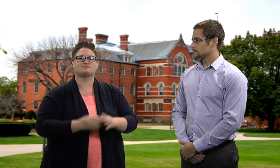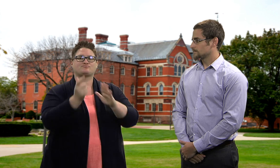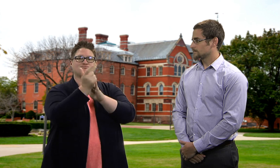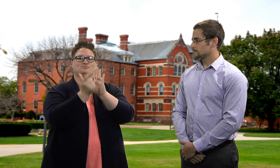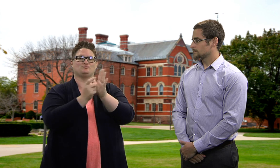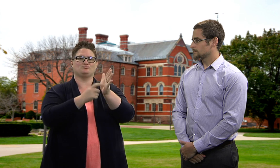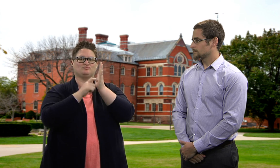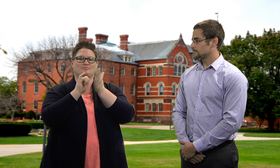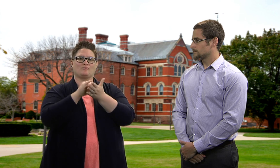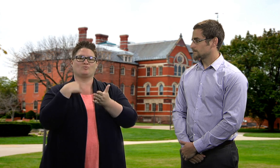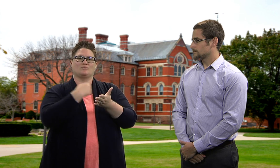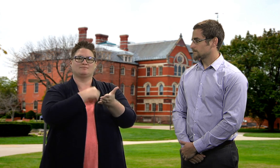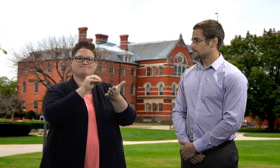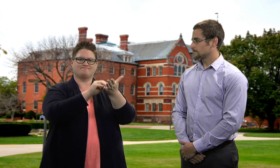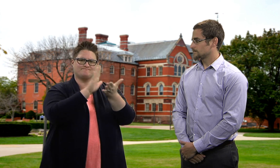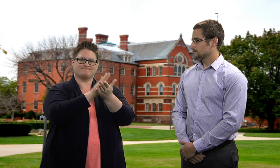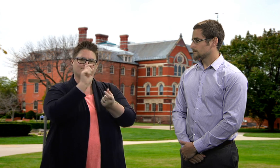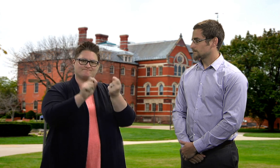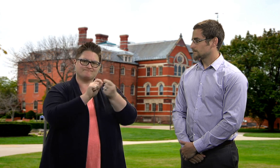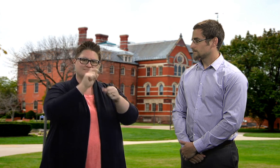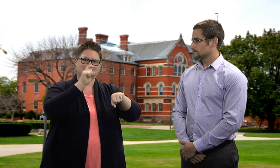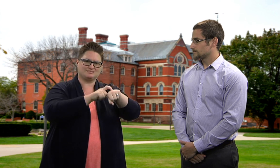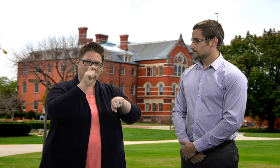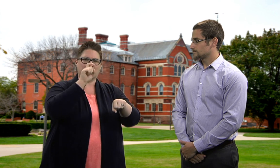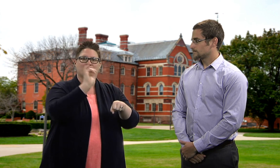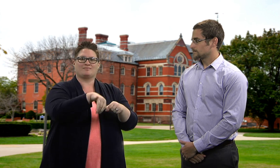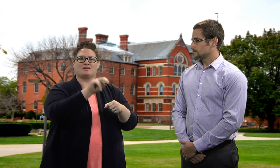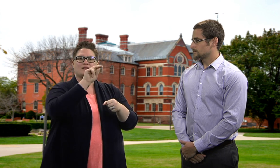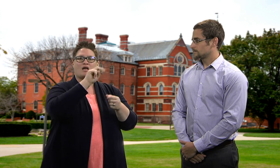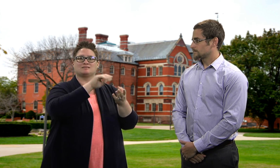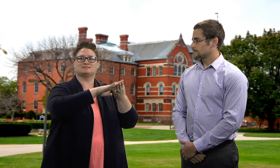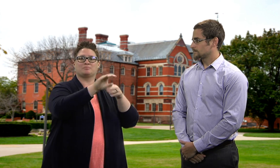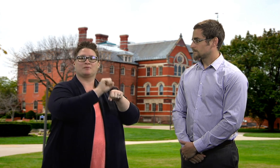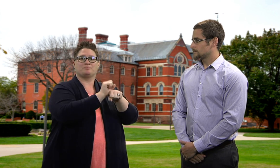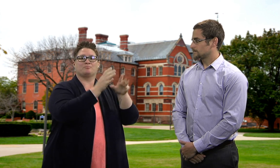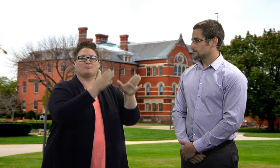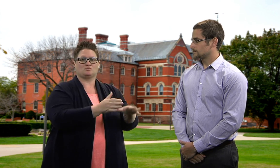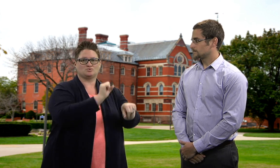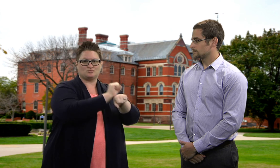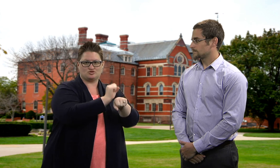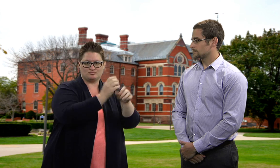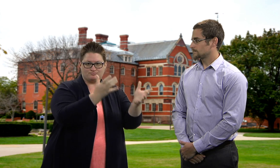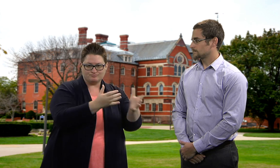The law requires that we record the precise time that non-exempt employees work.